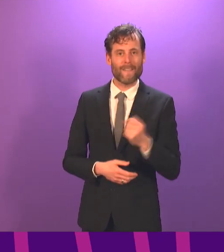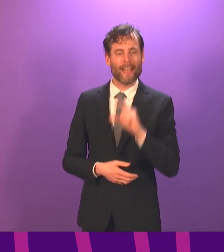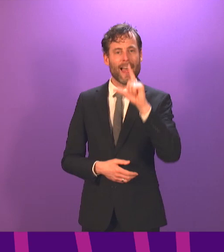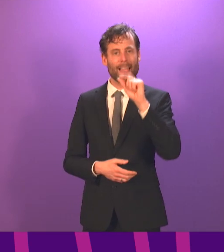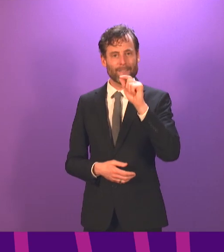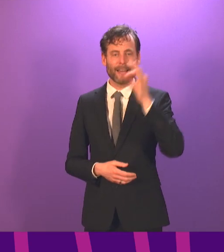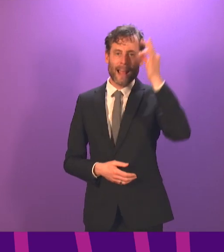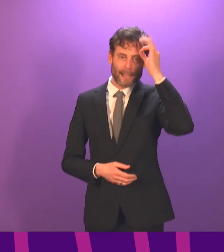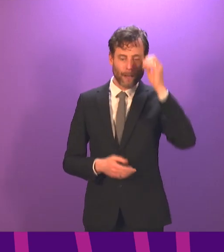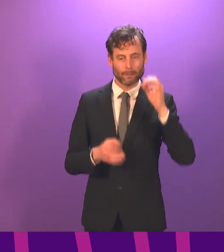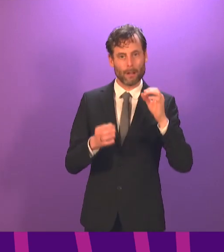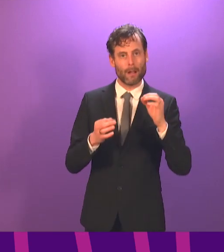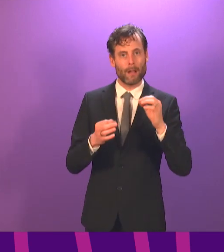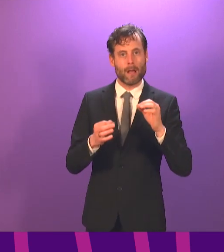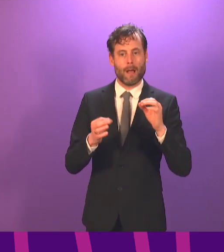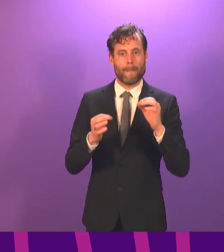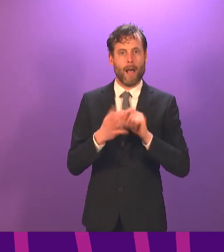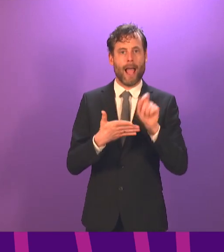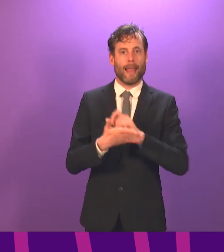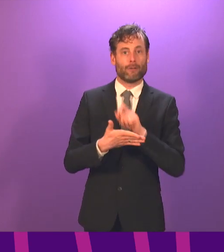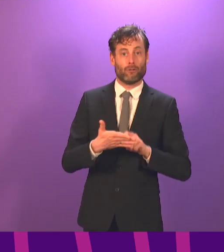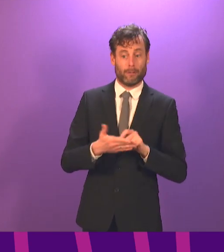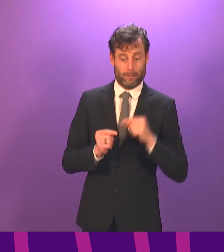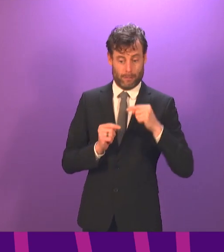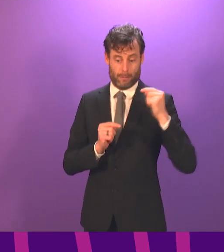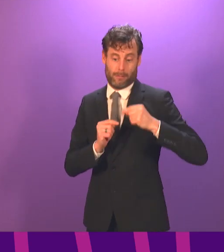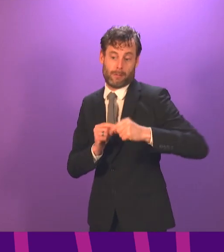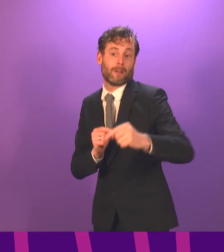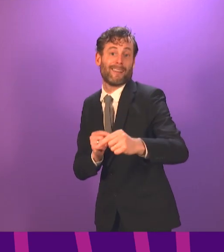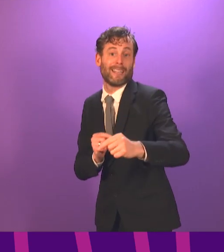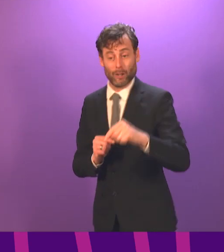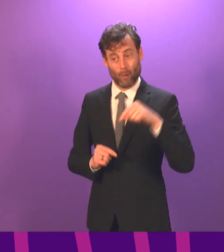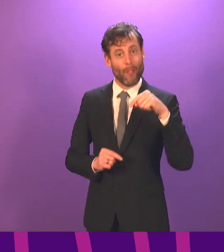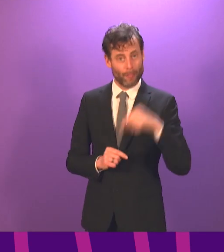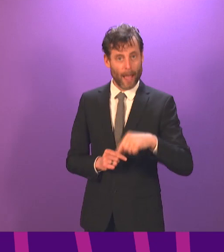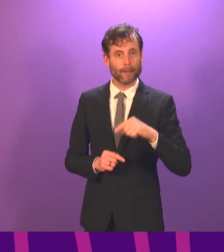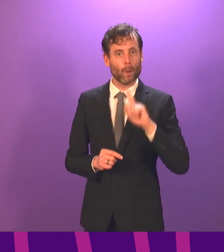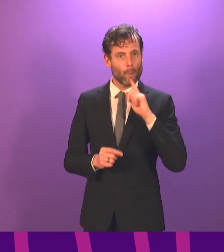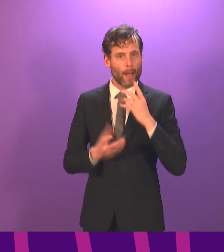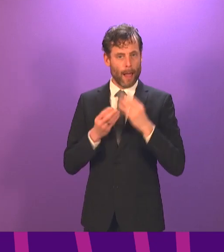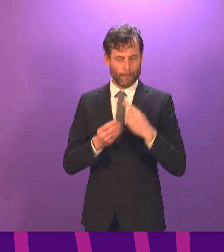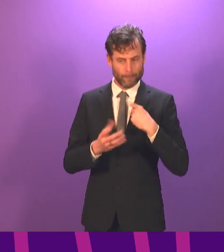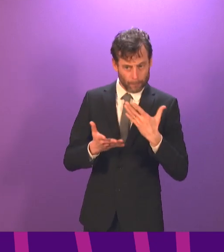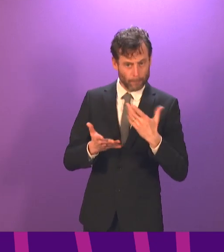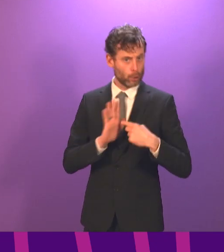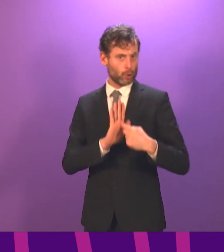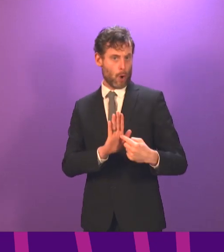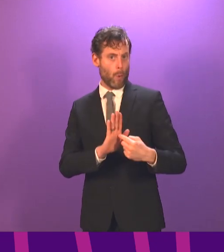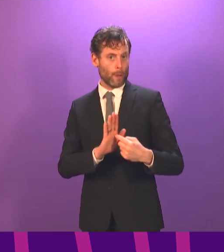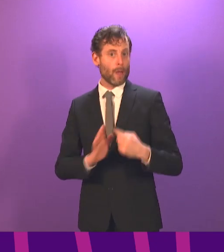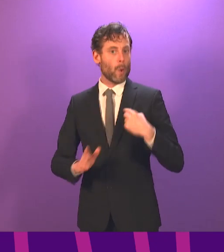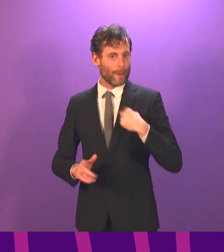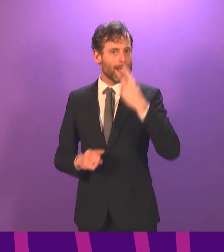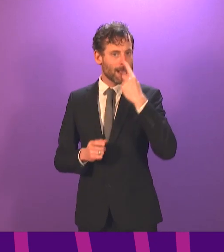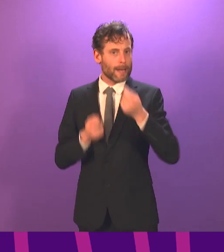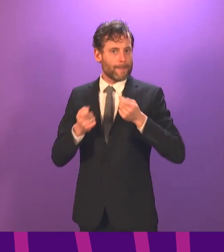weeks, which will give clear evidence of the safety that surrounds voting. It is incumbent